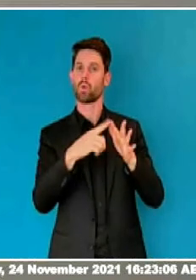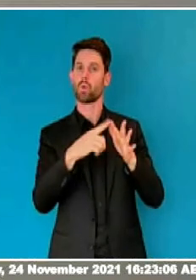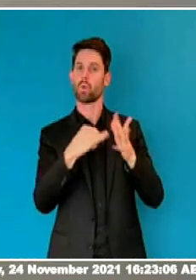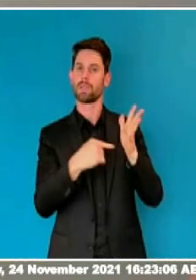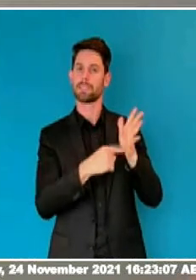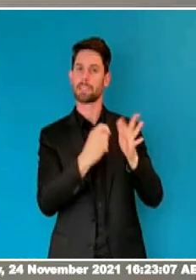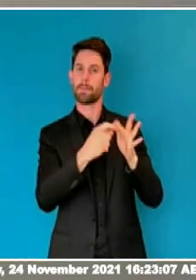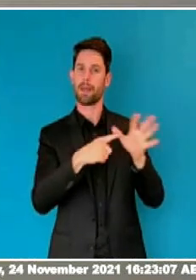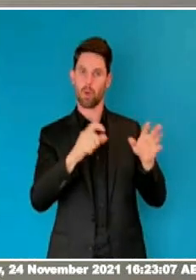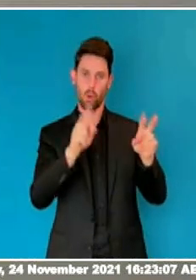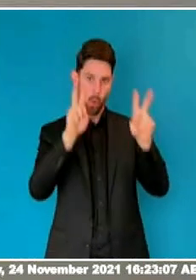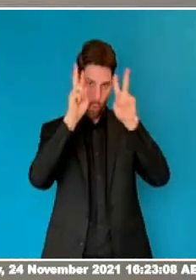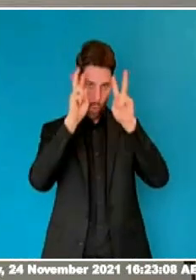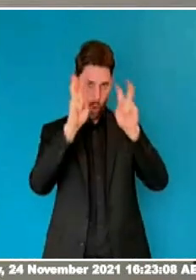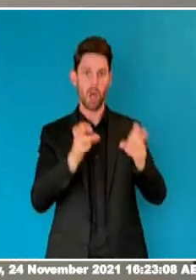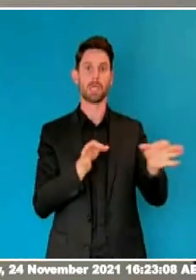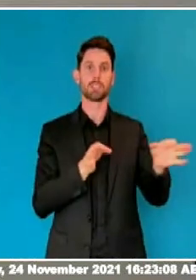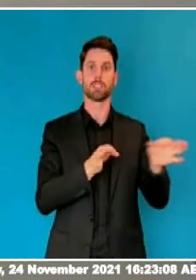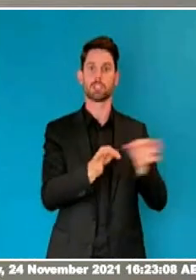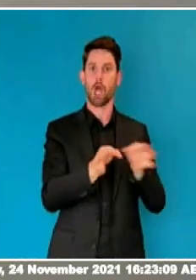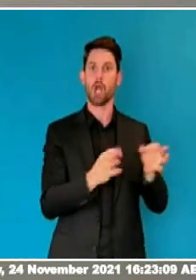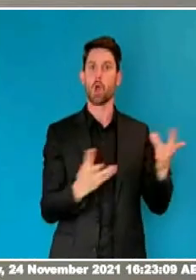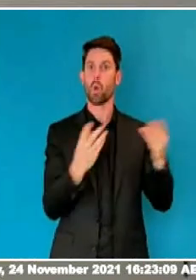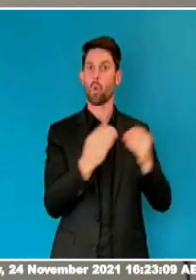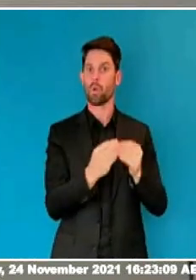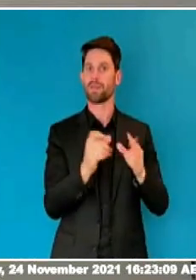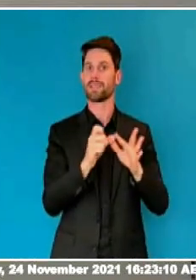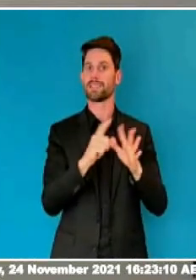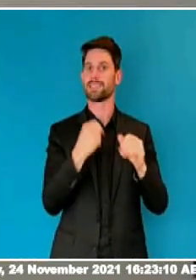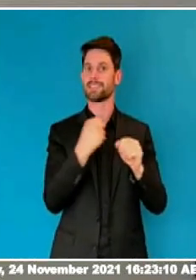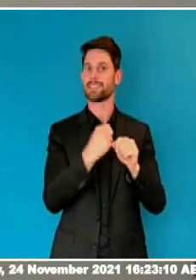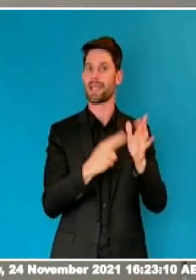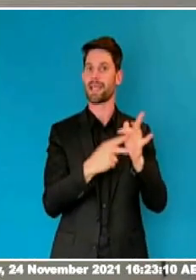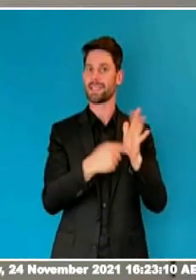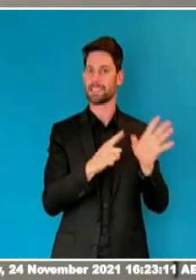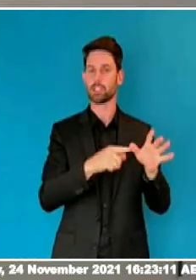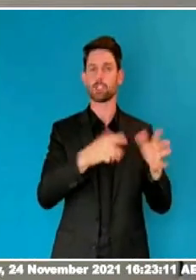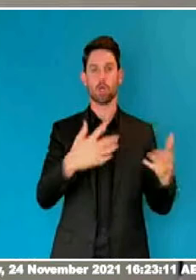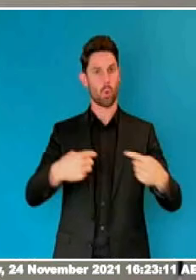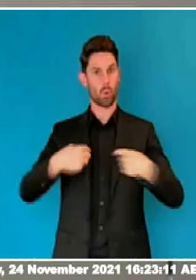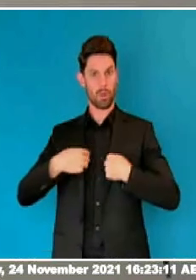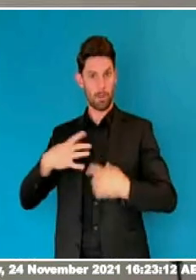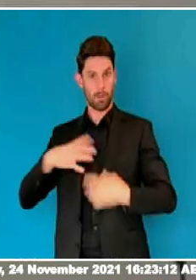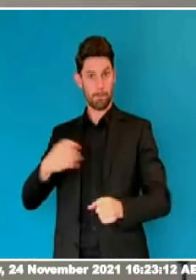Dignity. We want to make sure that the workplaces that we build and the workplaces